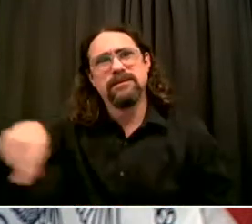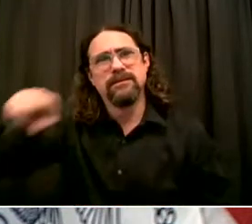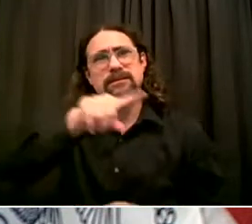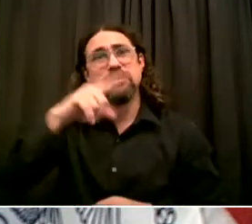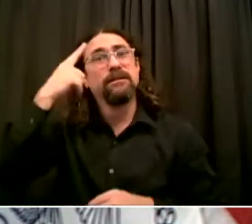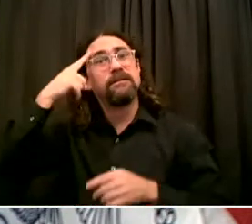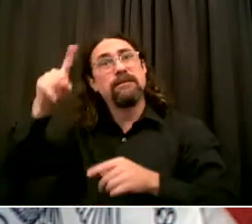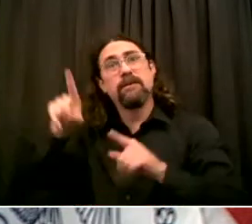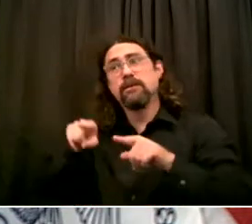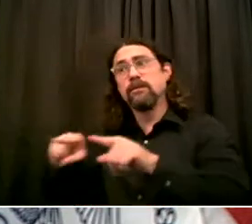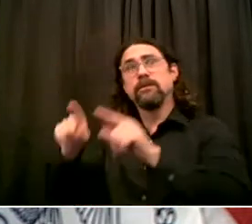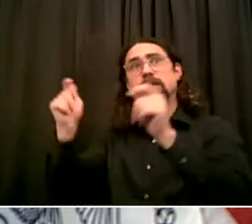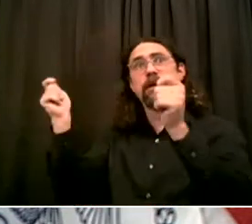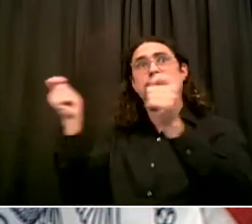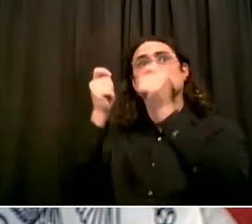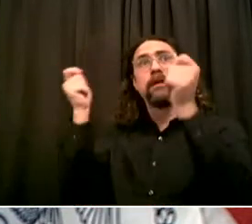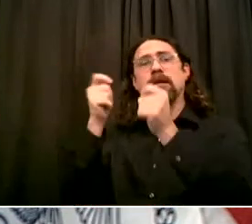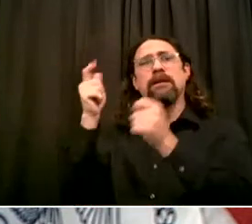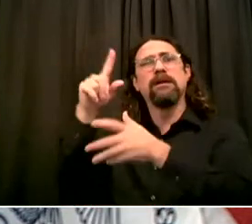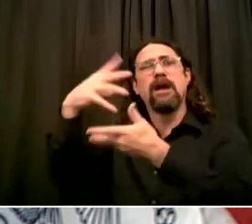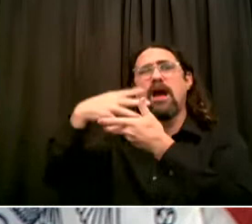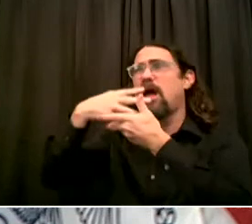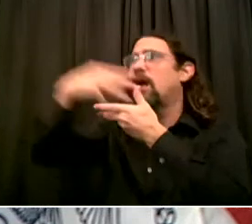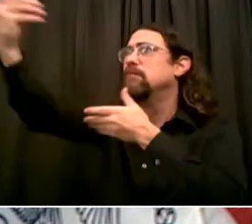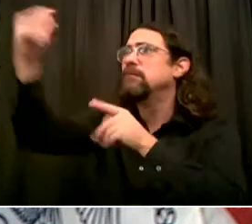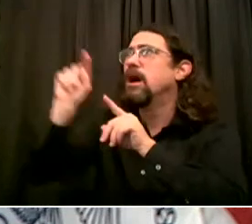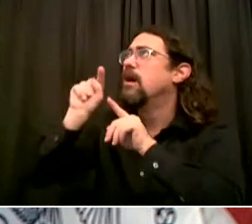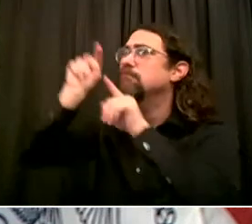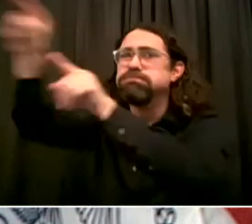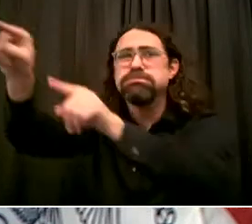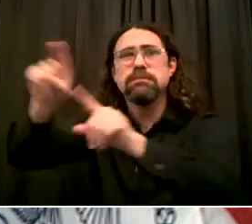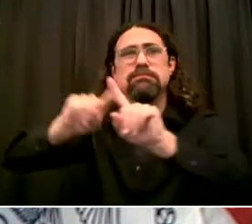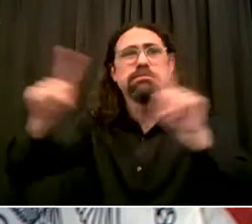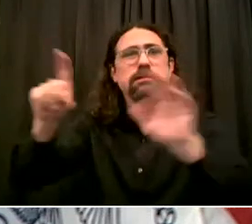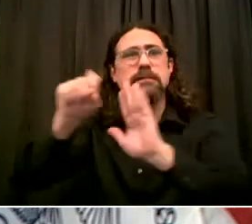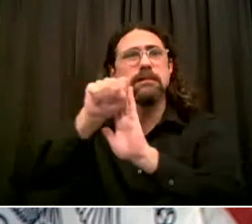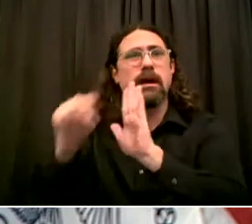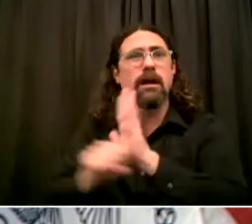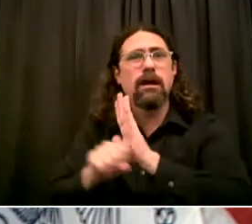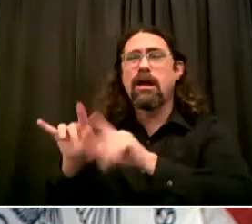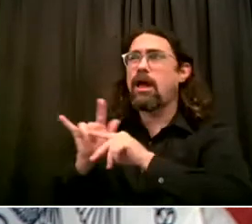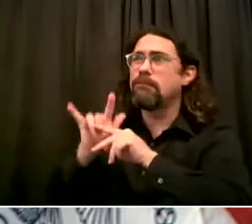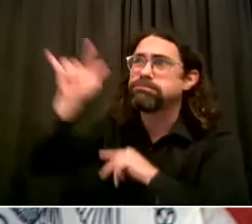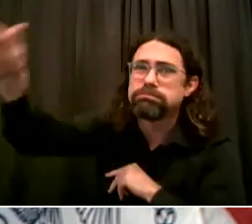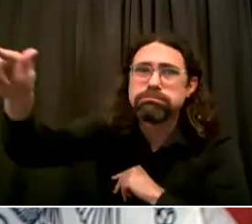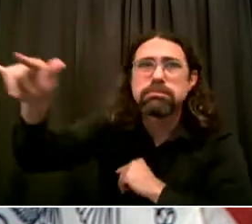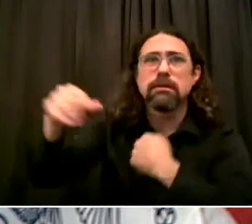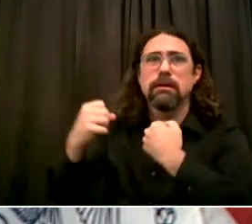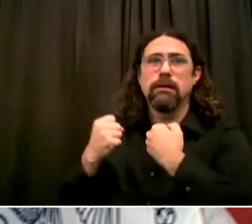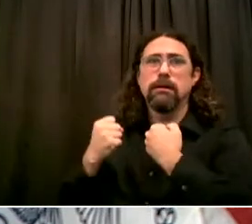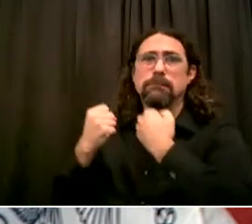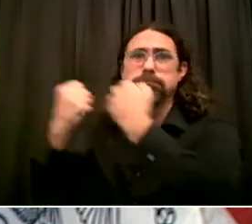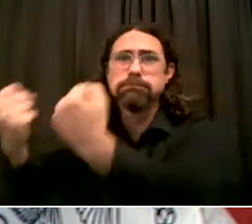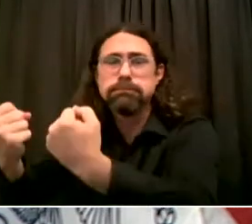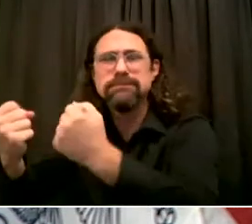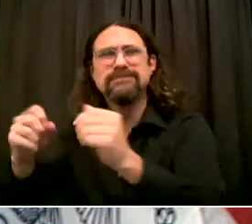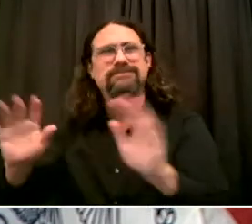TRAVEL OUT OF STATE FOR THE HOLIDAYS. DO NOT TRAVEL TO A STATE WAY HIGH INFECTION RATE